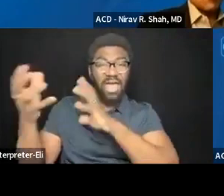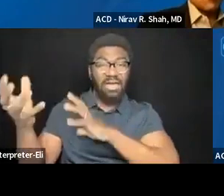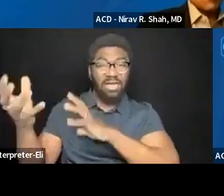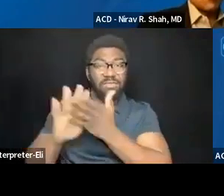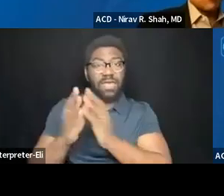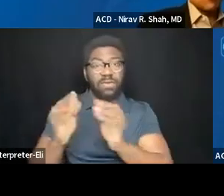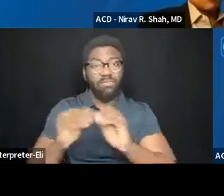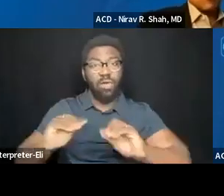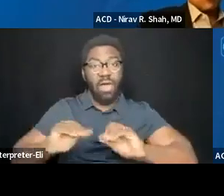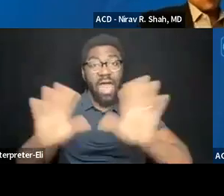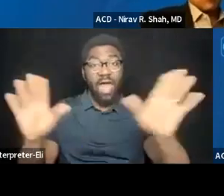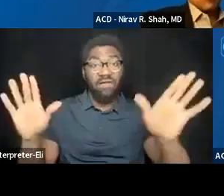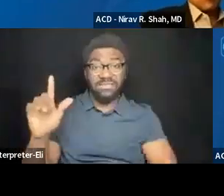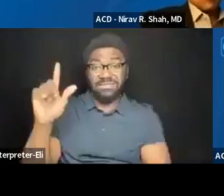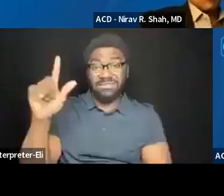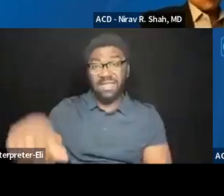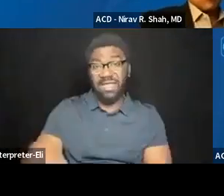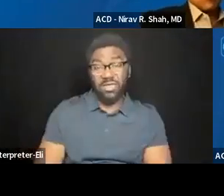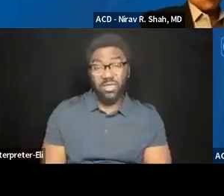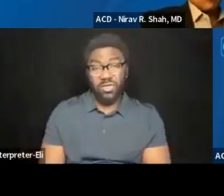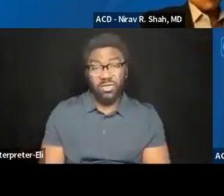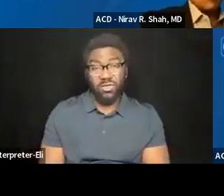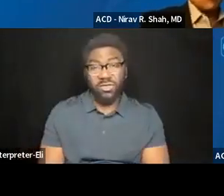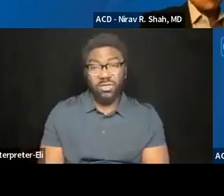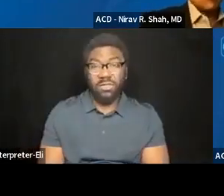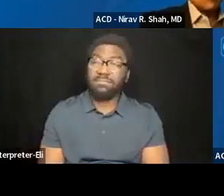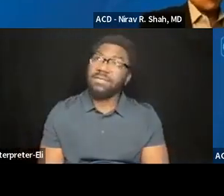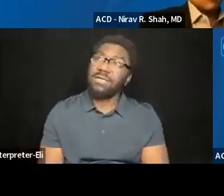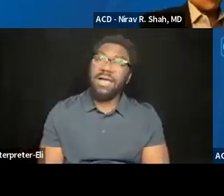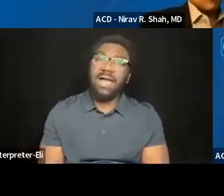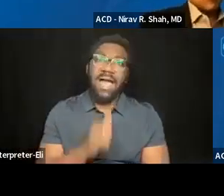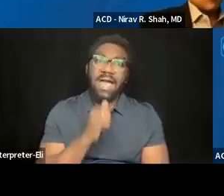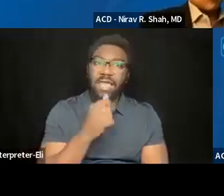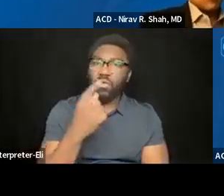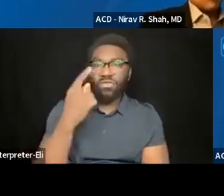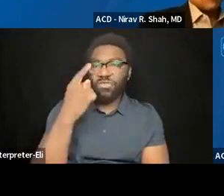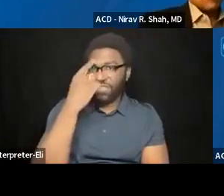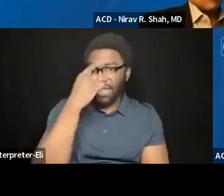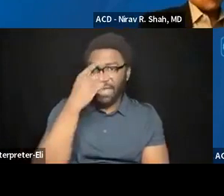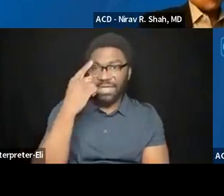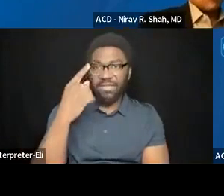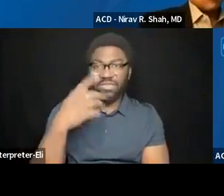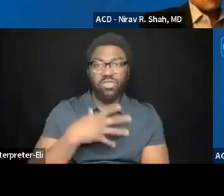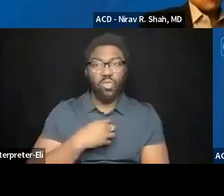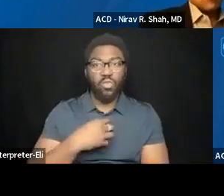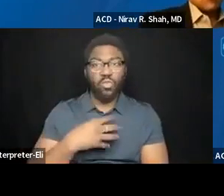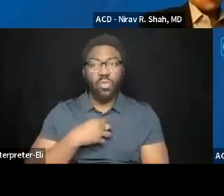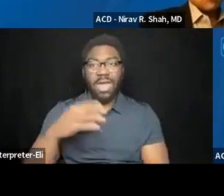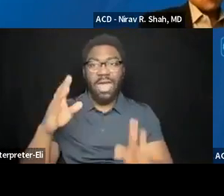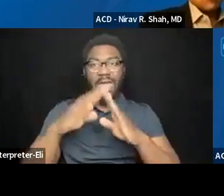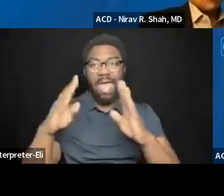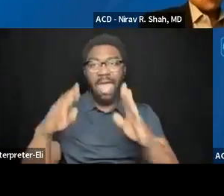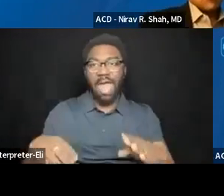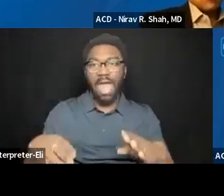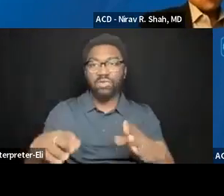I mean, I guess I don't think that the White House probably was even aware